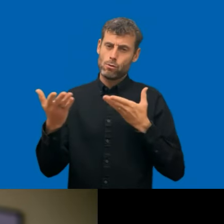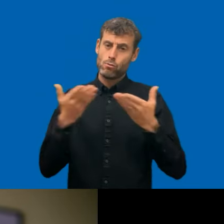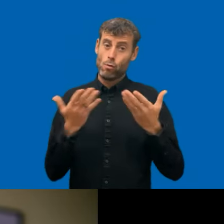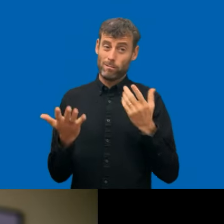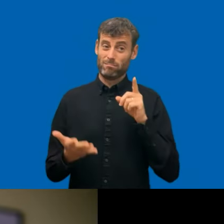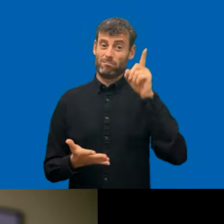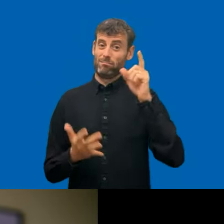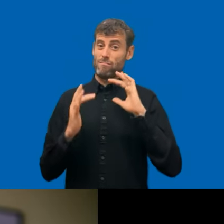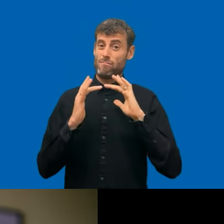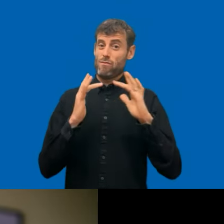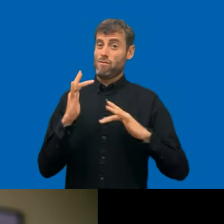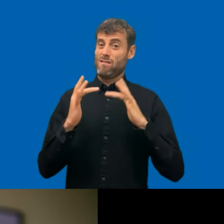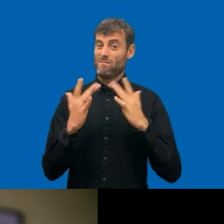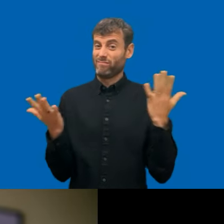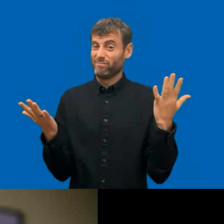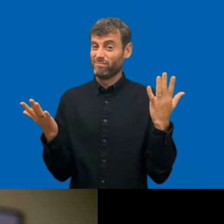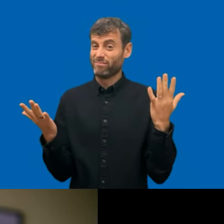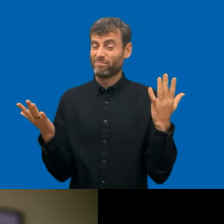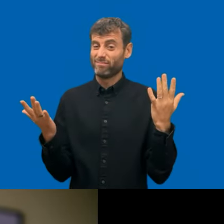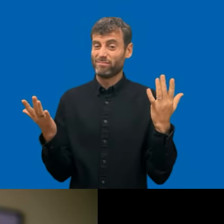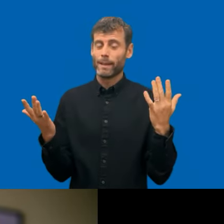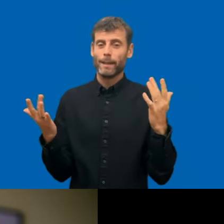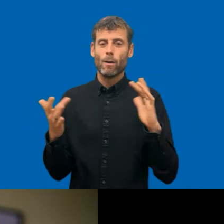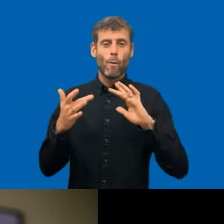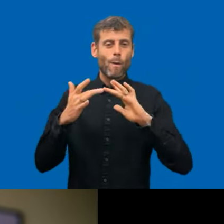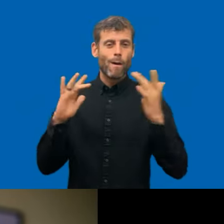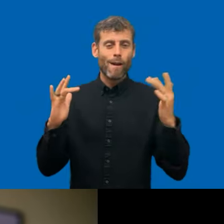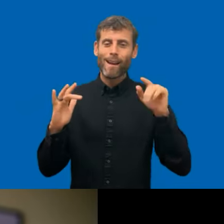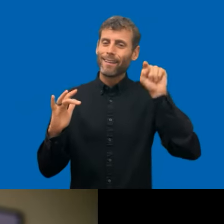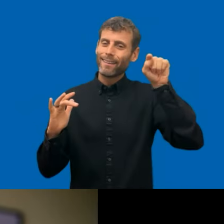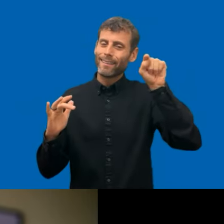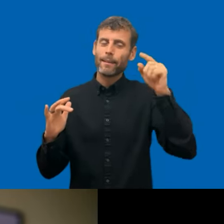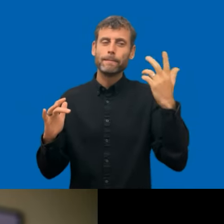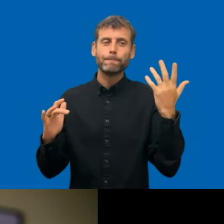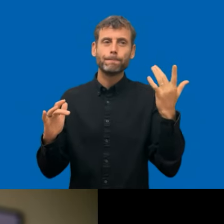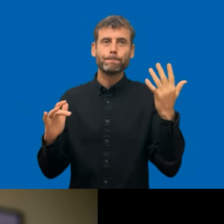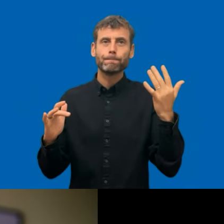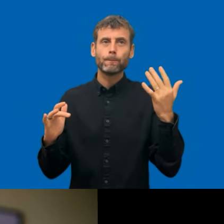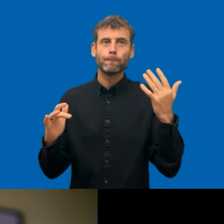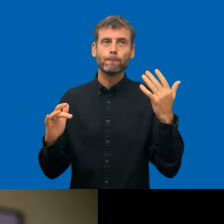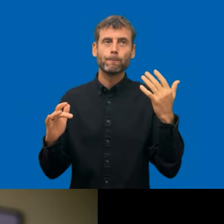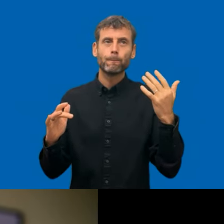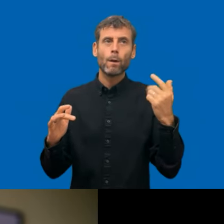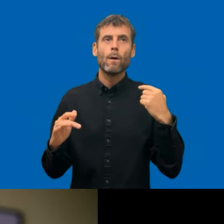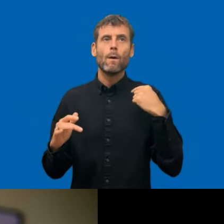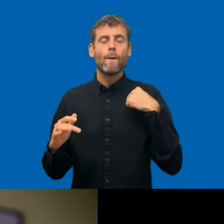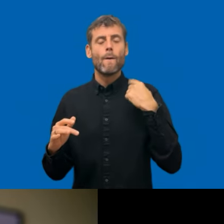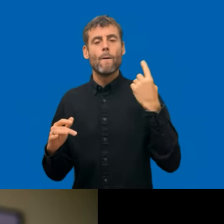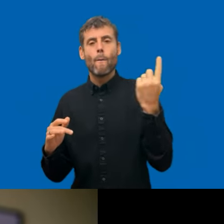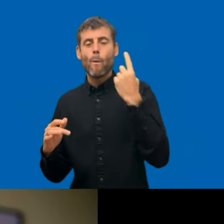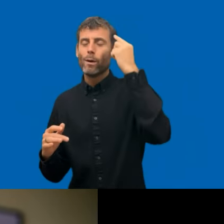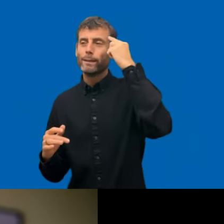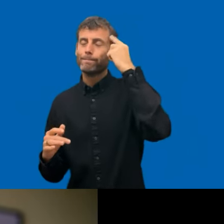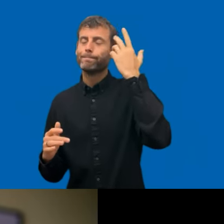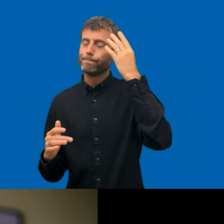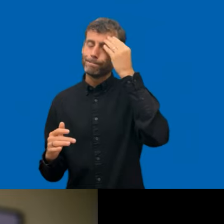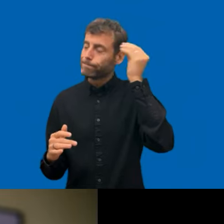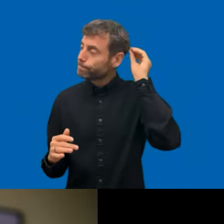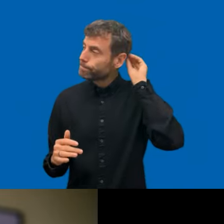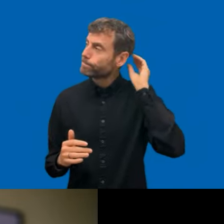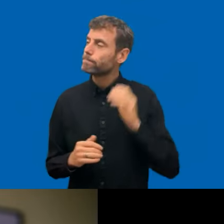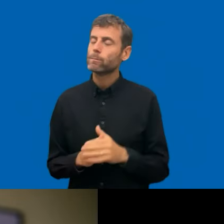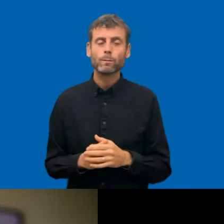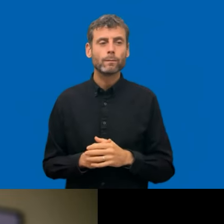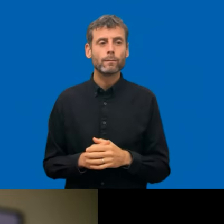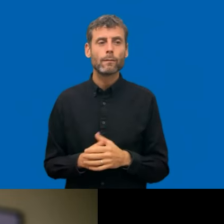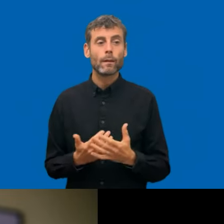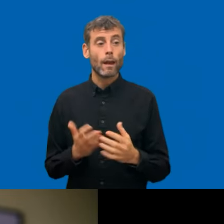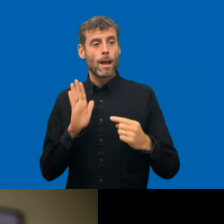And we tried to have like an atmosphere in which are really just stimulated to start improvement